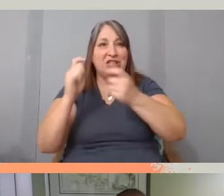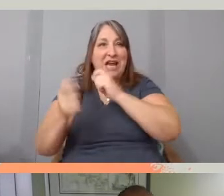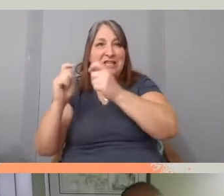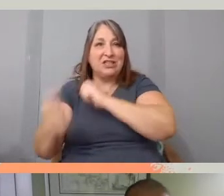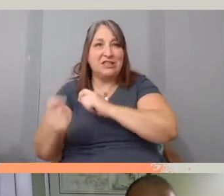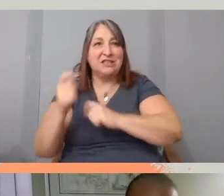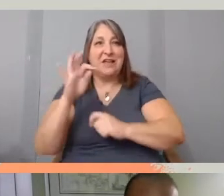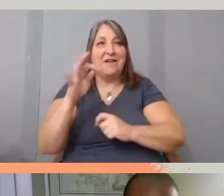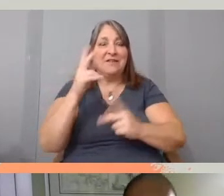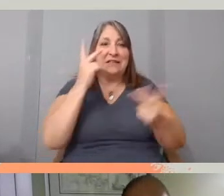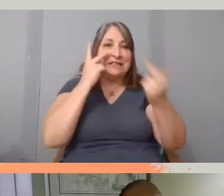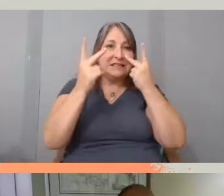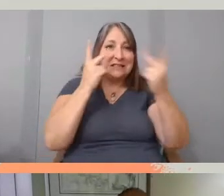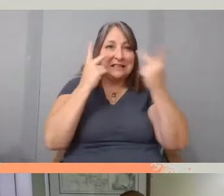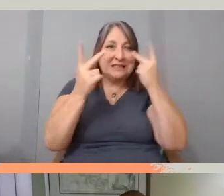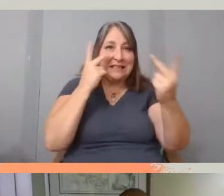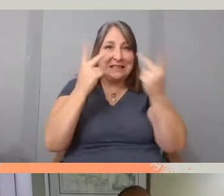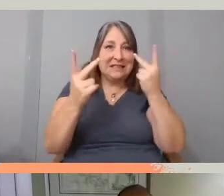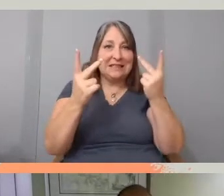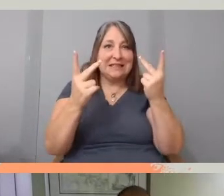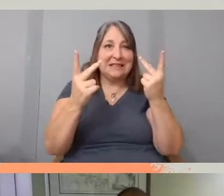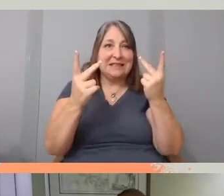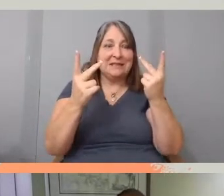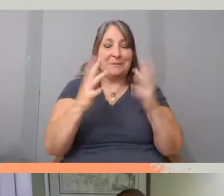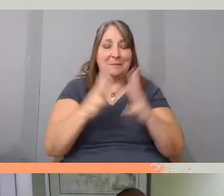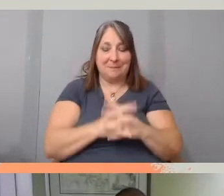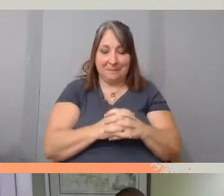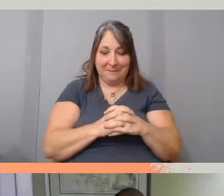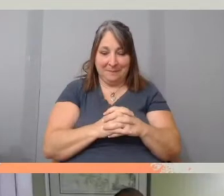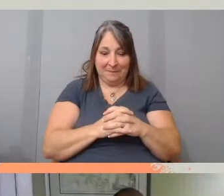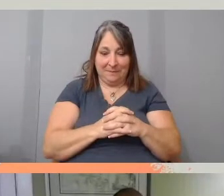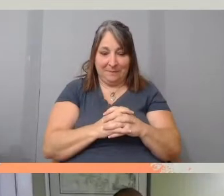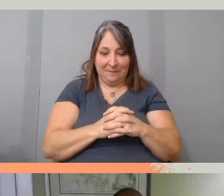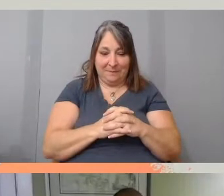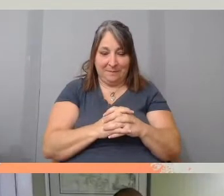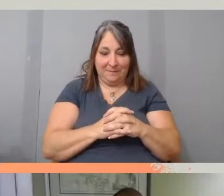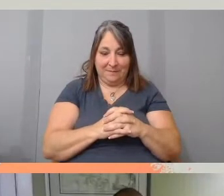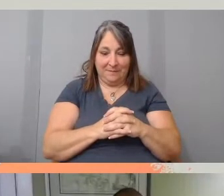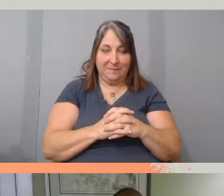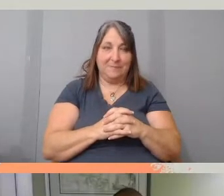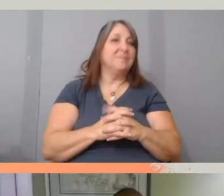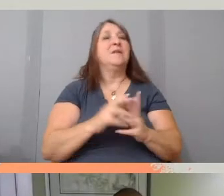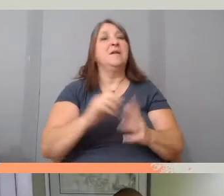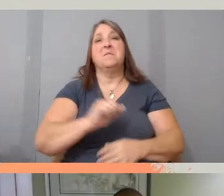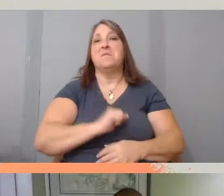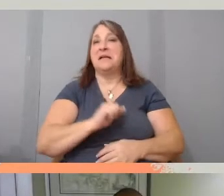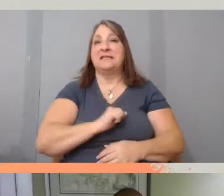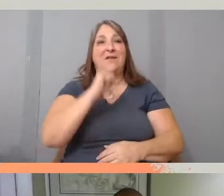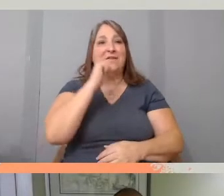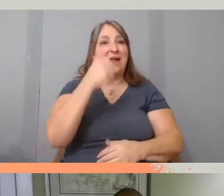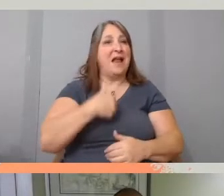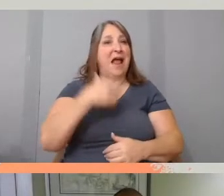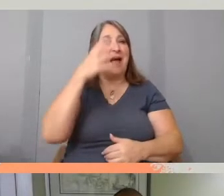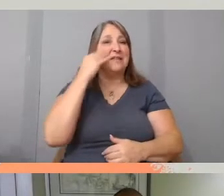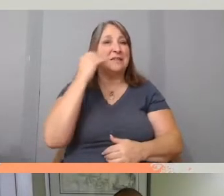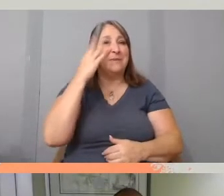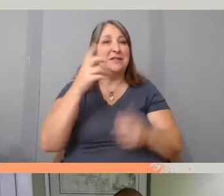Like, something that I do because I haven't had the experience of directors being open to mentorship.